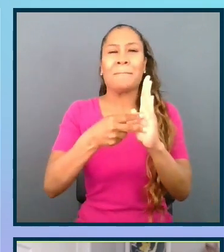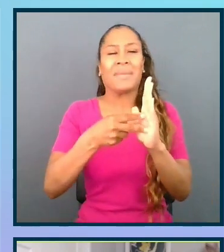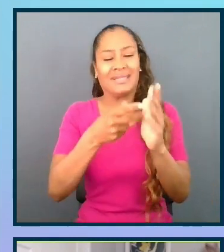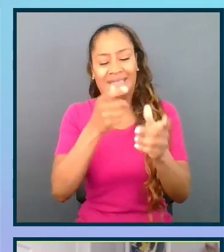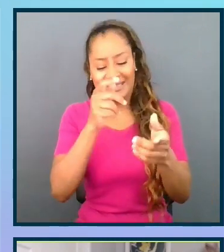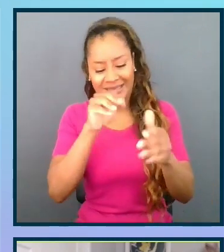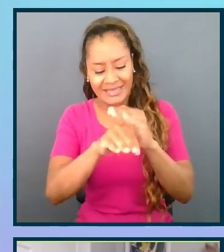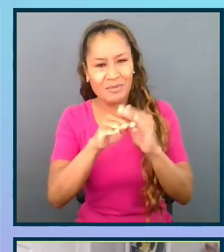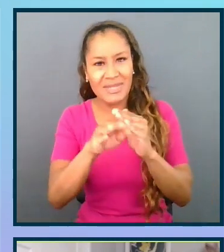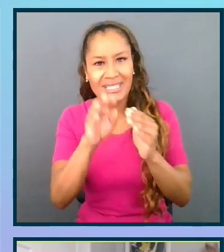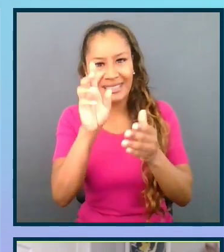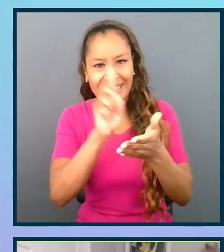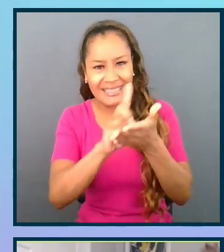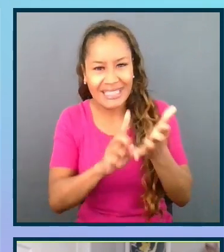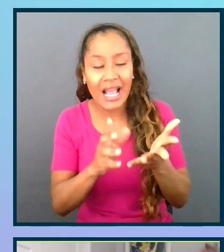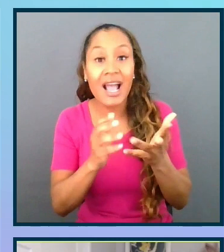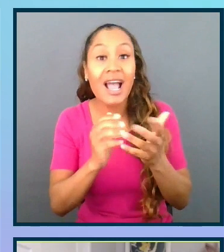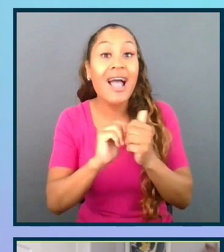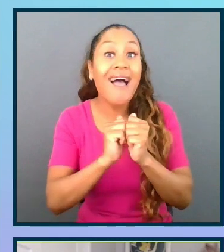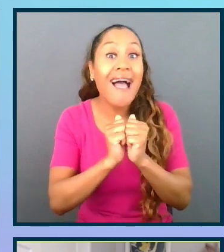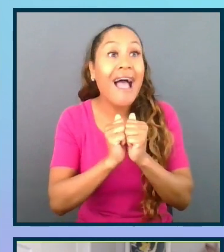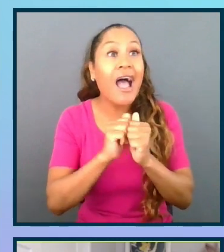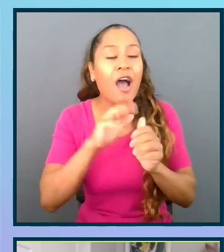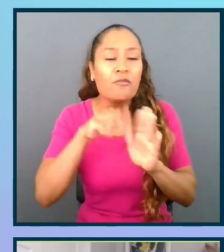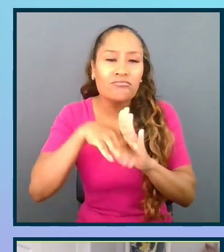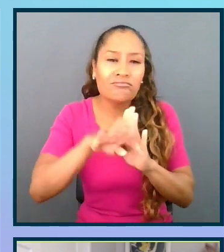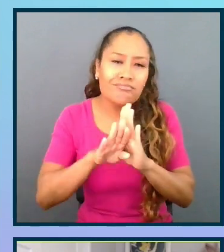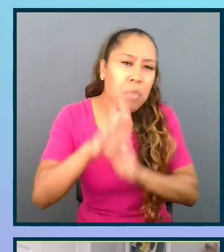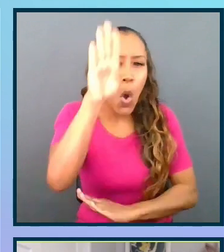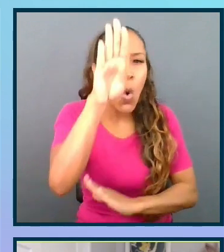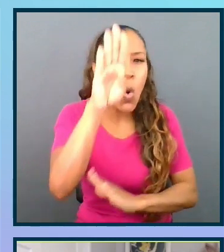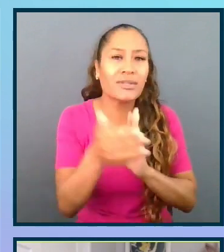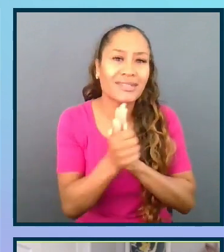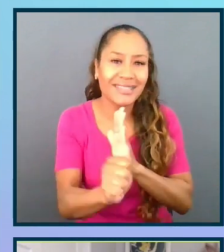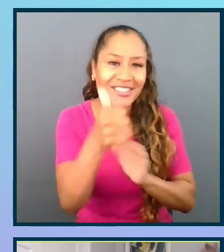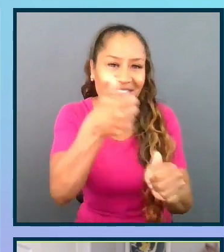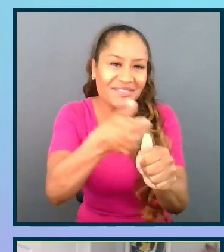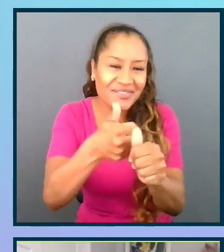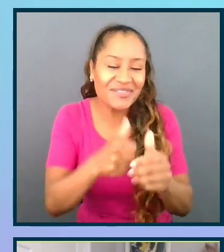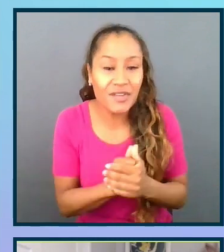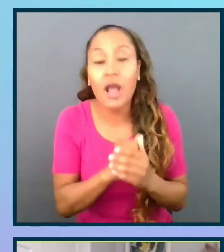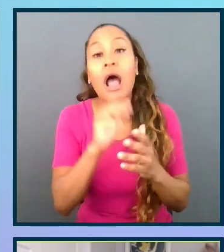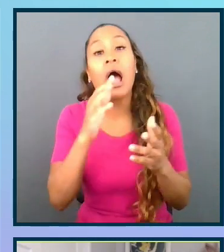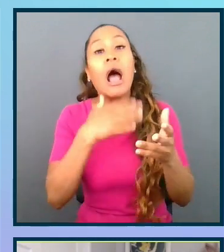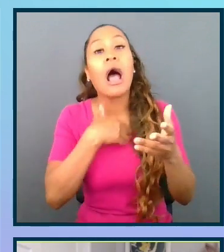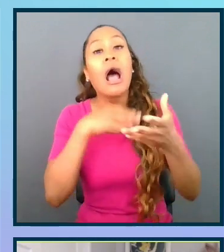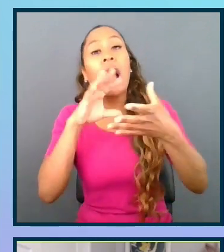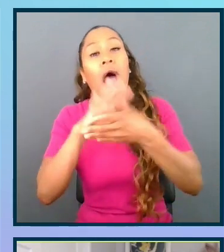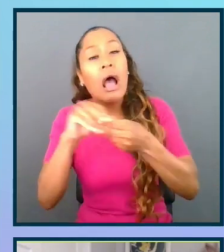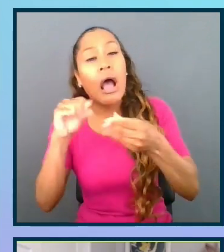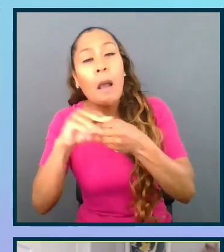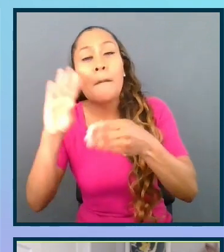and how you might begin to ramp up your skills. We won't get into the business case for accessibility today,